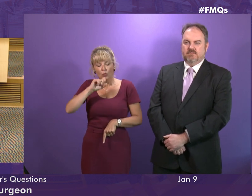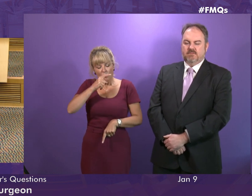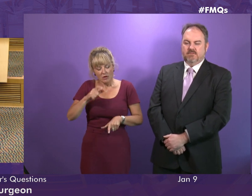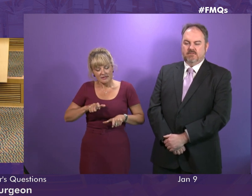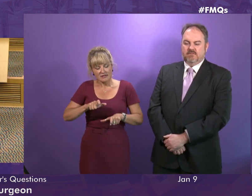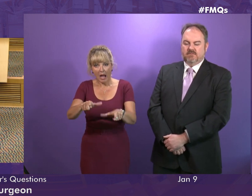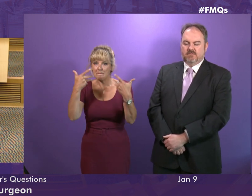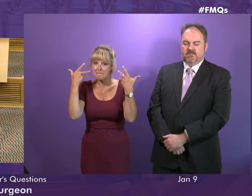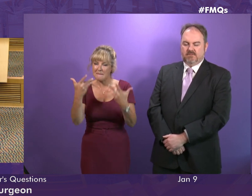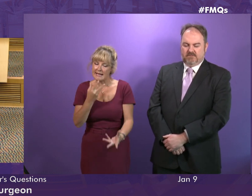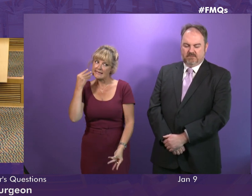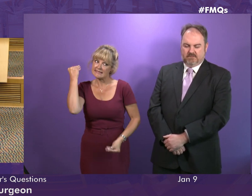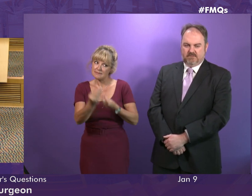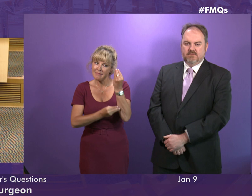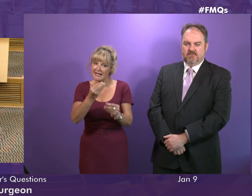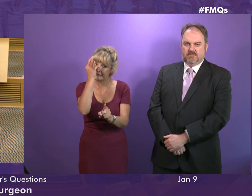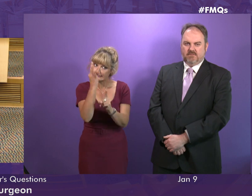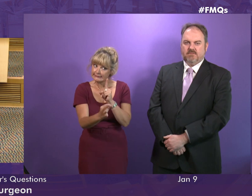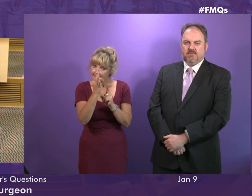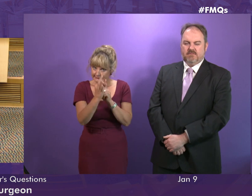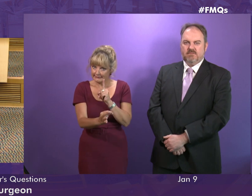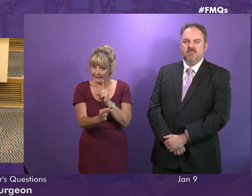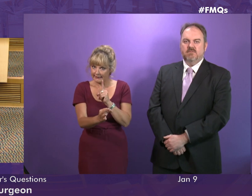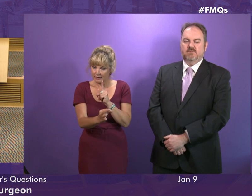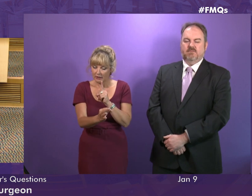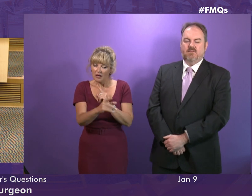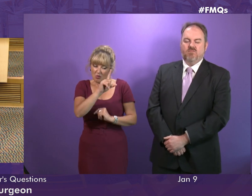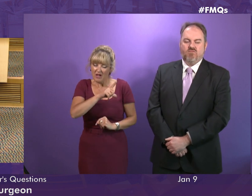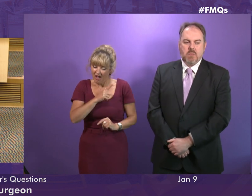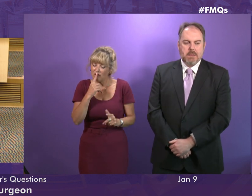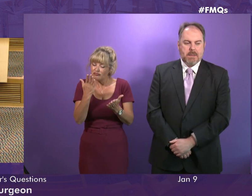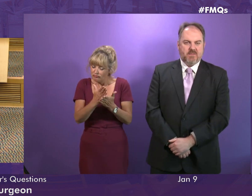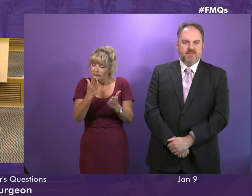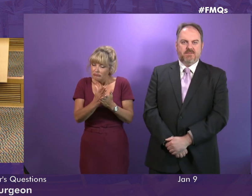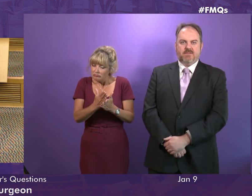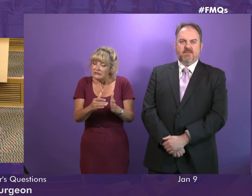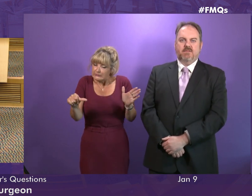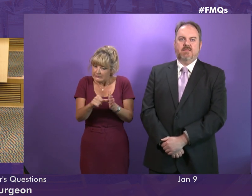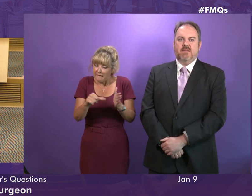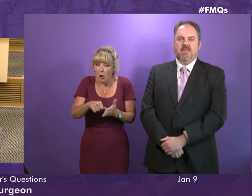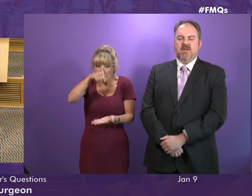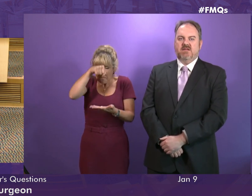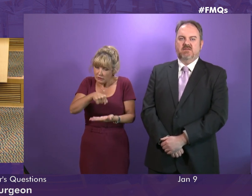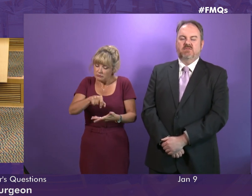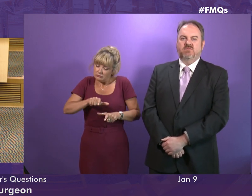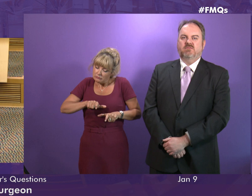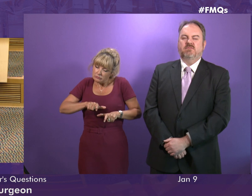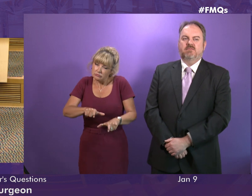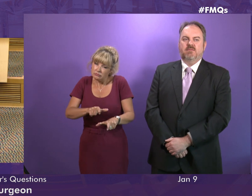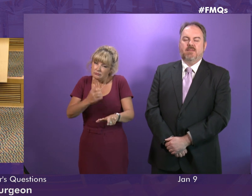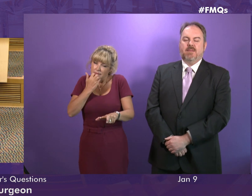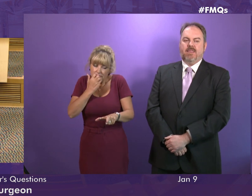constrained budget, as I have outlined in detail today, to take the action that protects